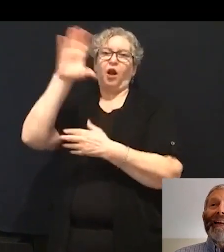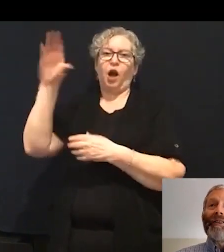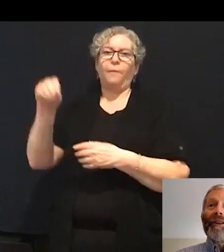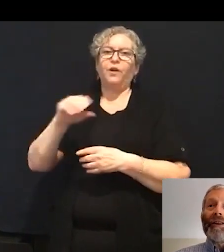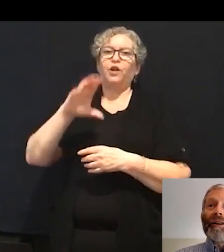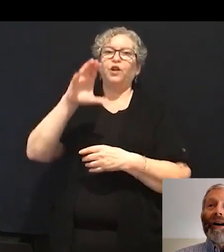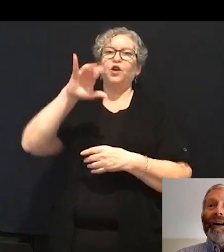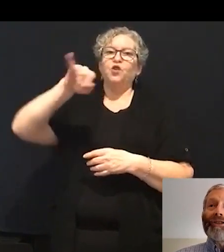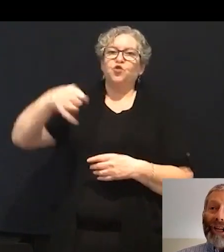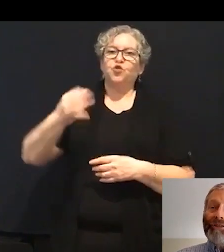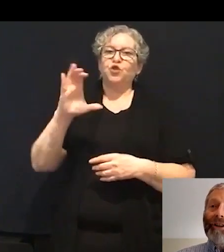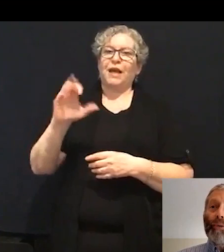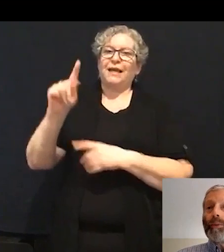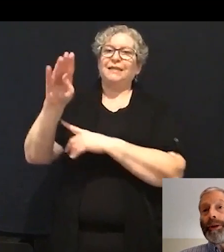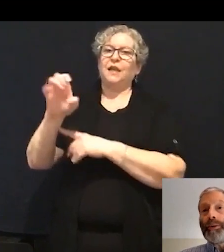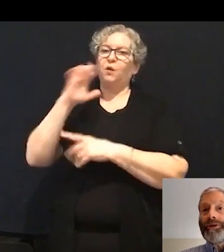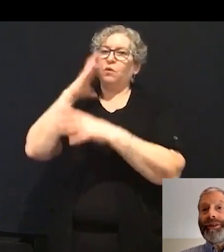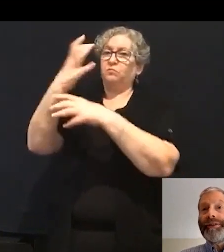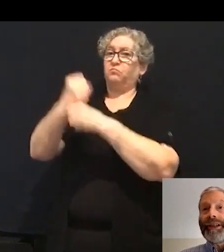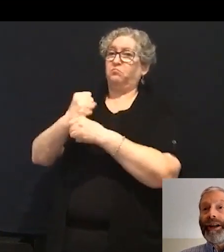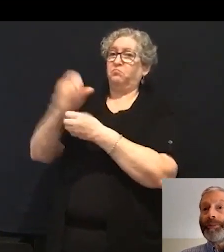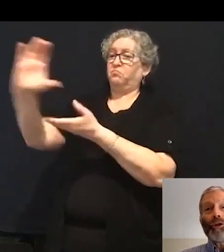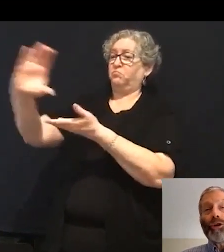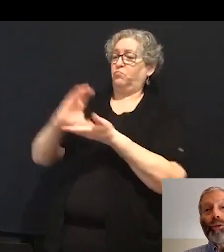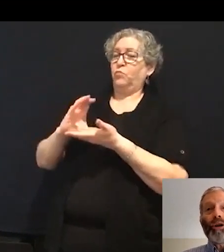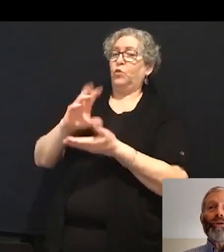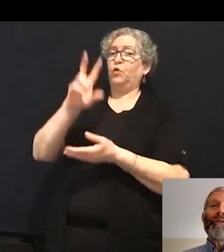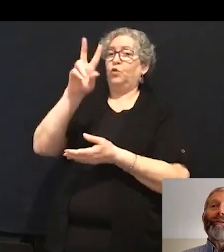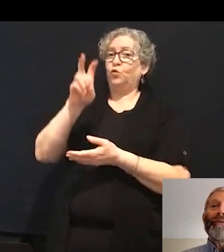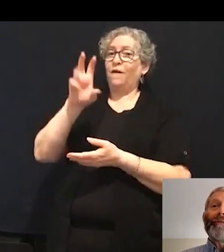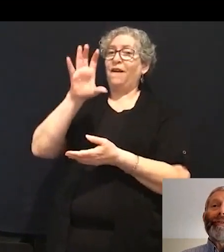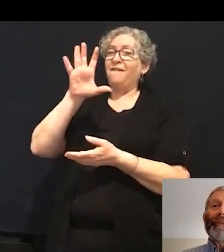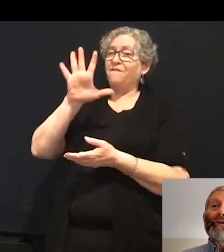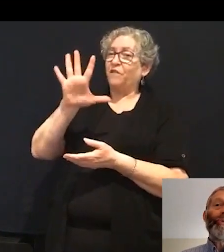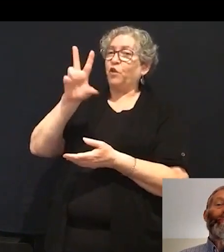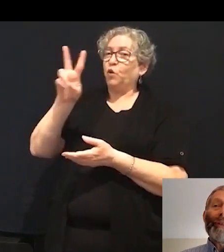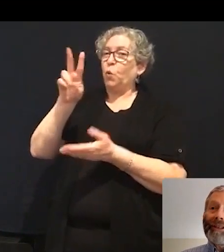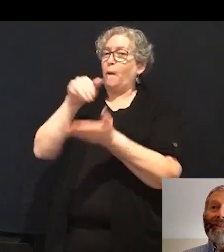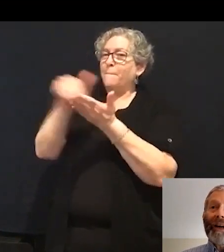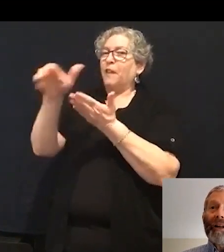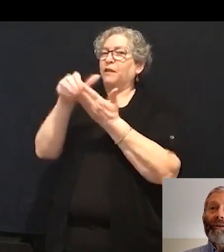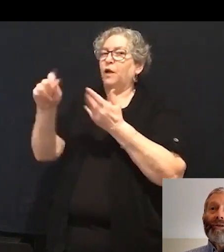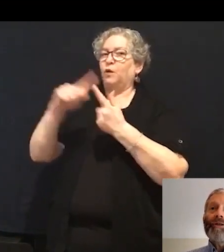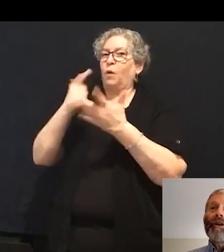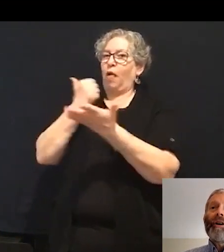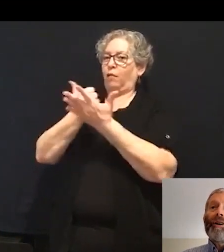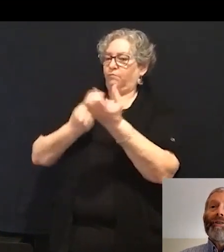And jCyte will be receiving up to $252 million